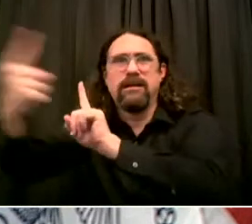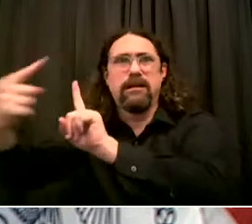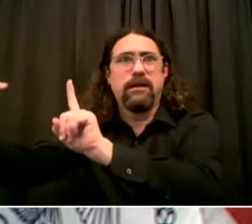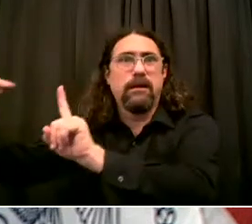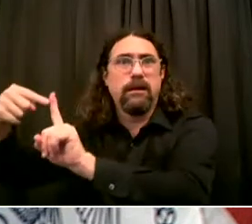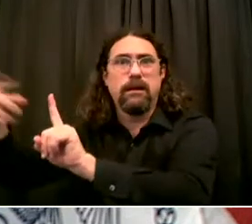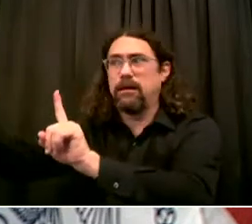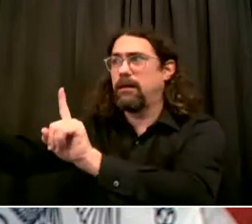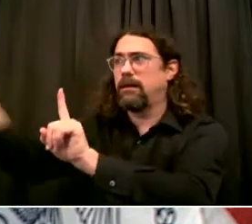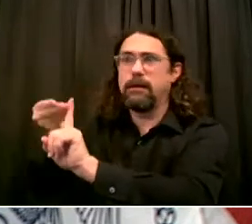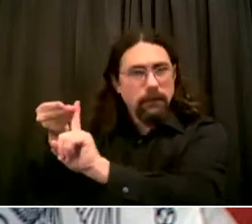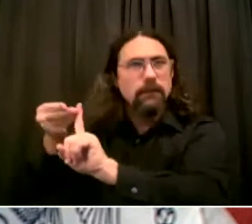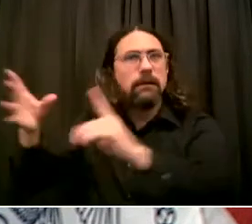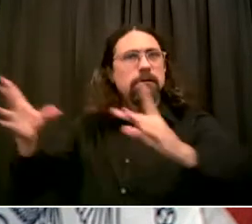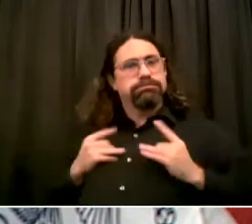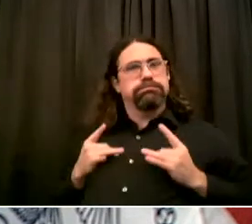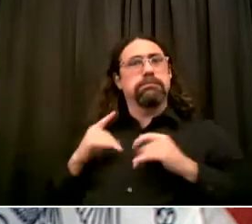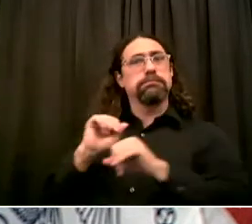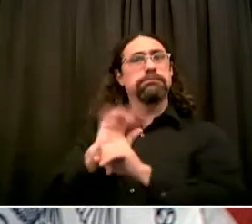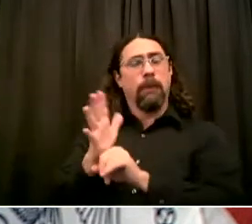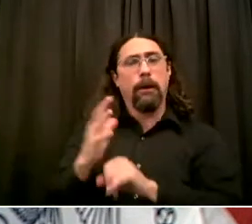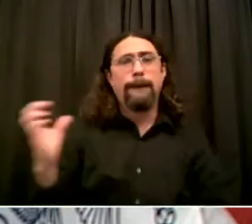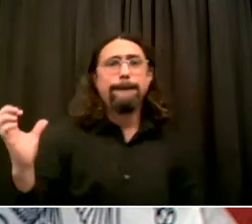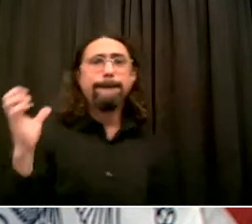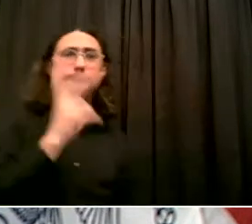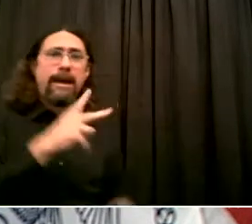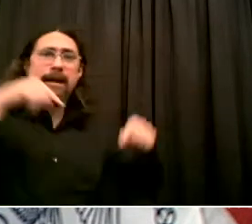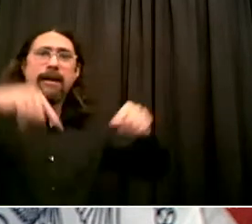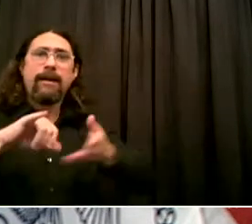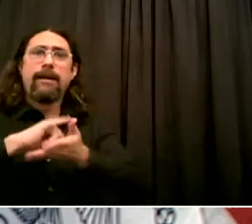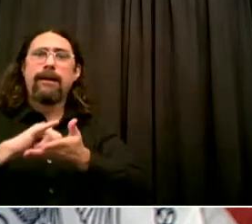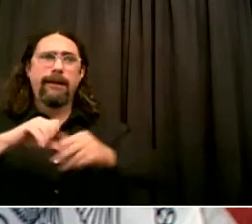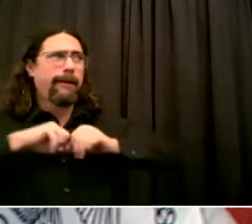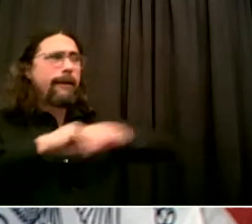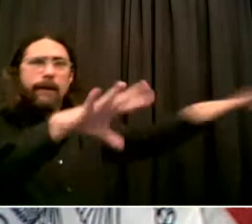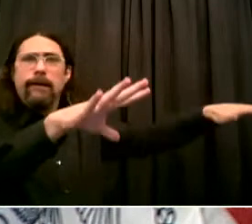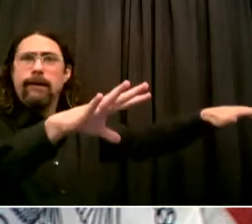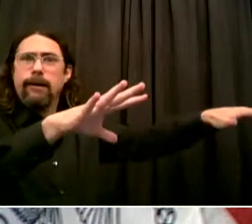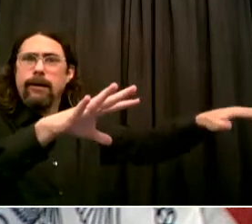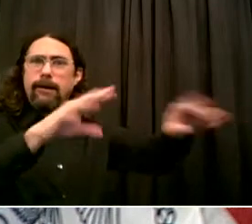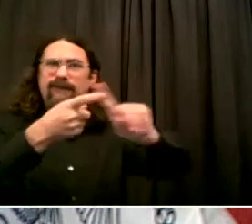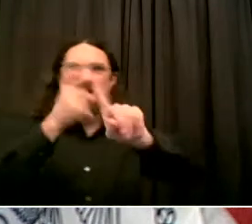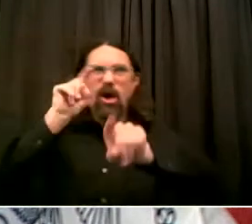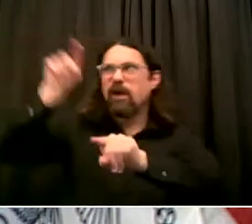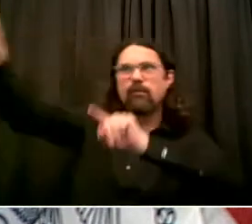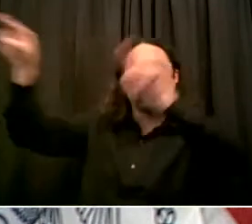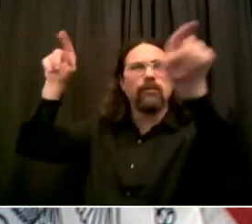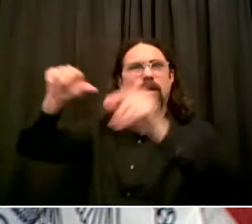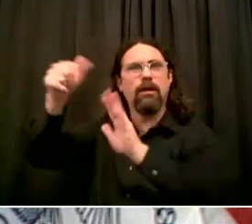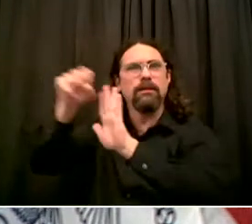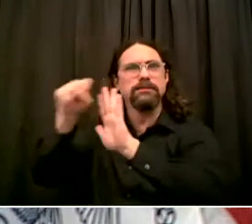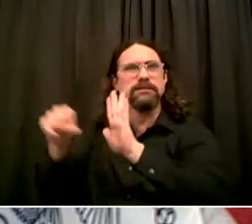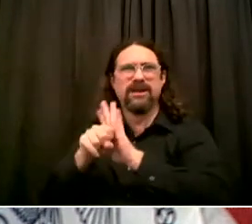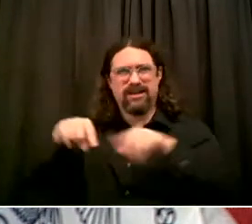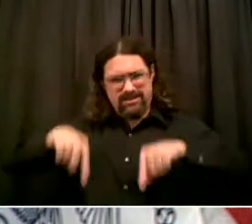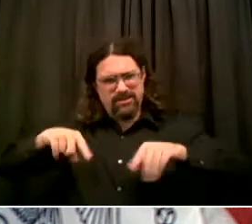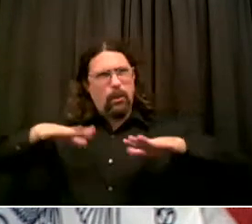PAINFUL CHOICES ESPECIALLY IF F YOU VEHAN'N'T SEEN FAMILY IN A LONG TIME AND YOU'RE WORRIED ABOUT T OLDER RELLATIVESES IN OTHER PLACES. I GET IT. THERE WILL BE